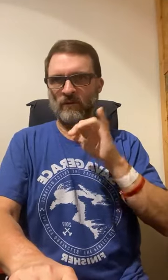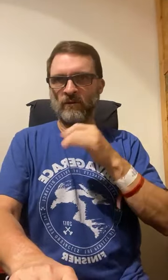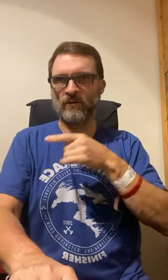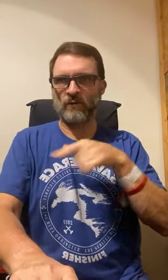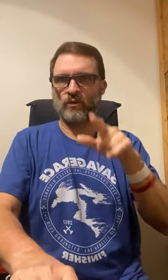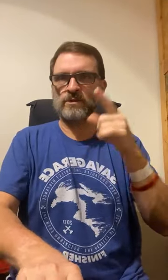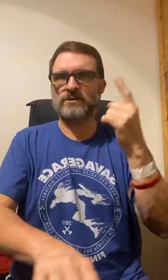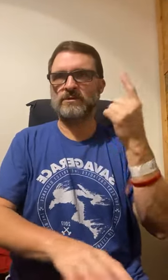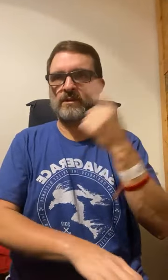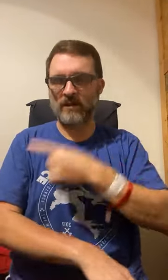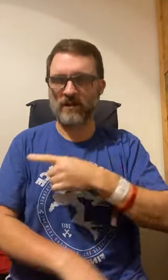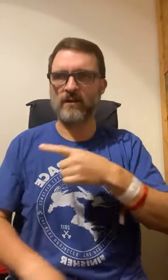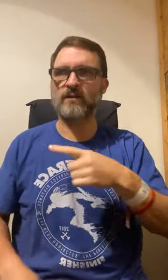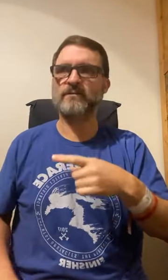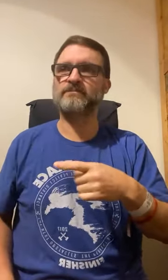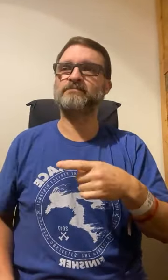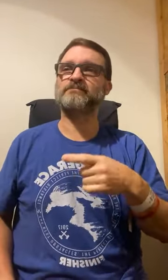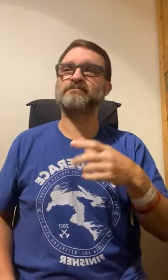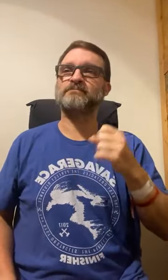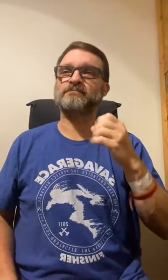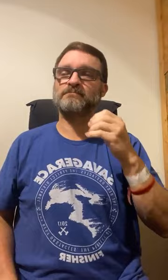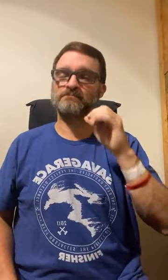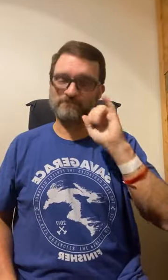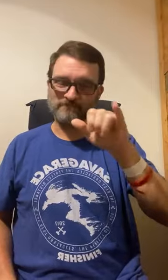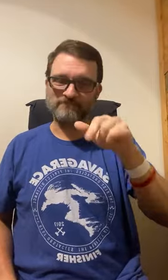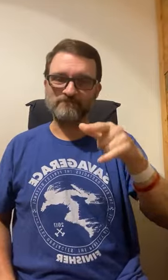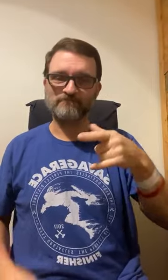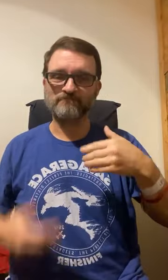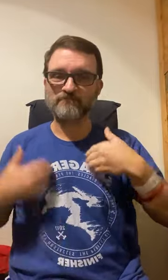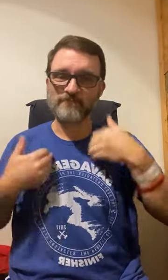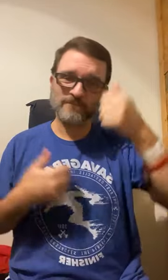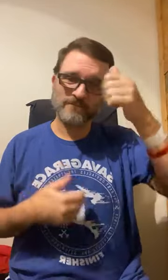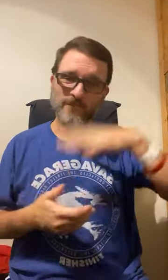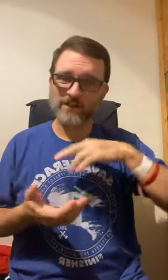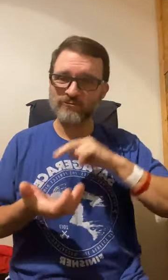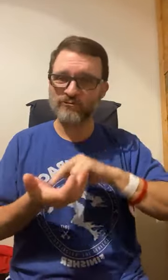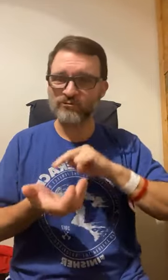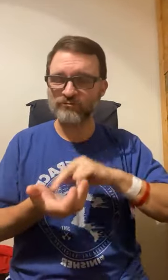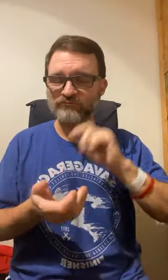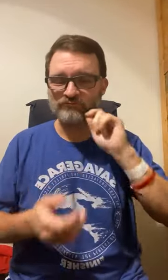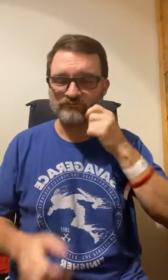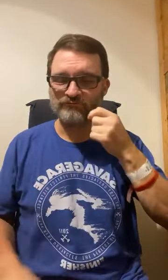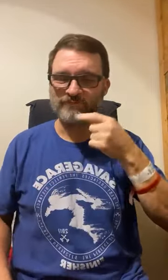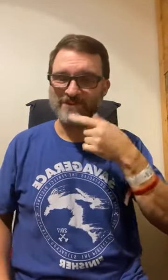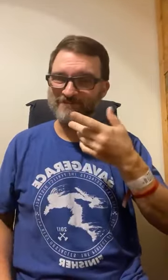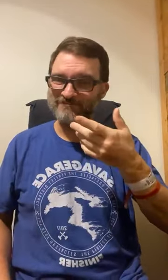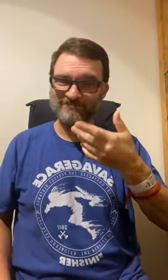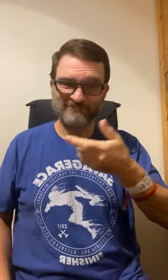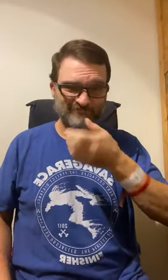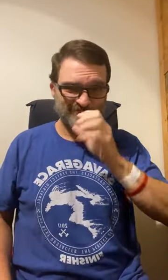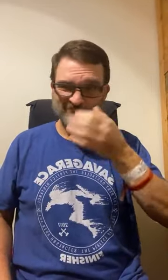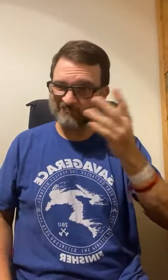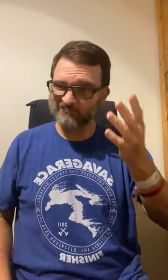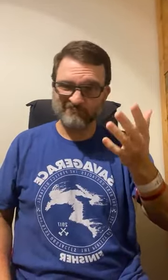That's one of those days that young male nurse. He's cool.